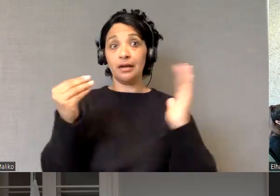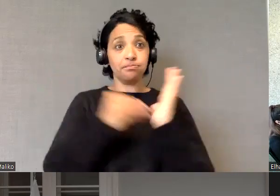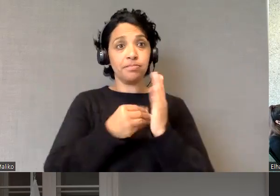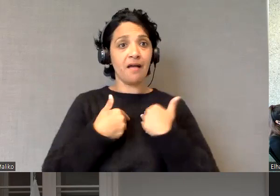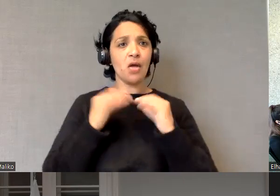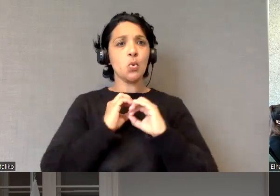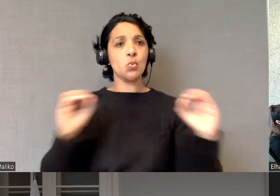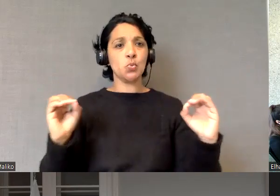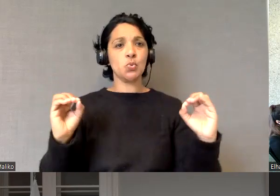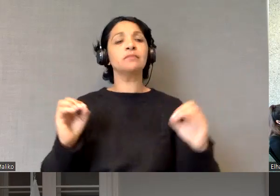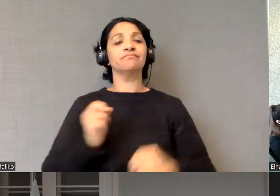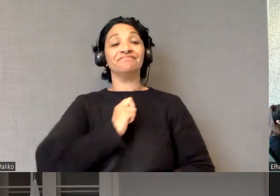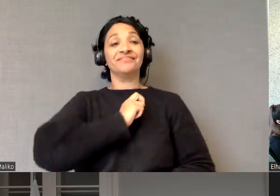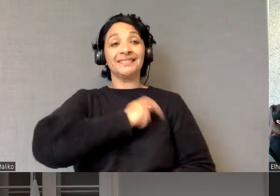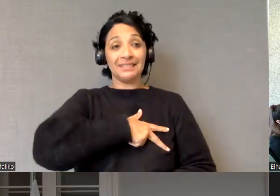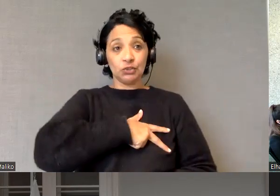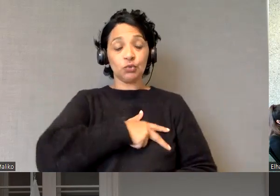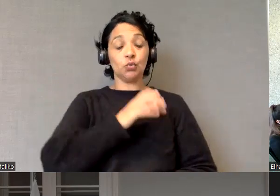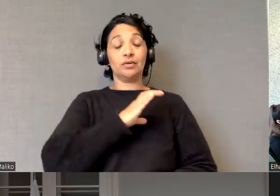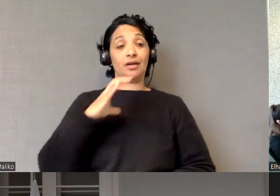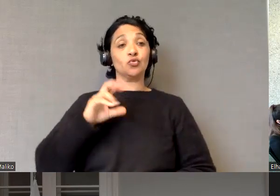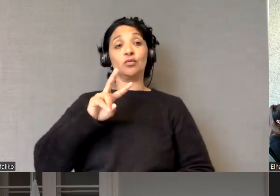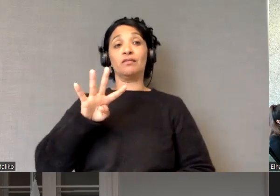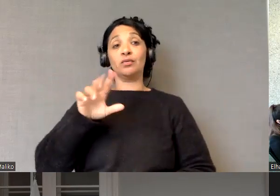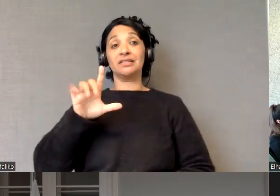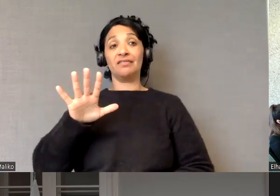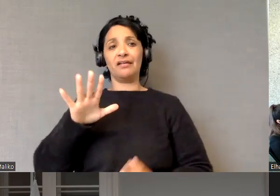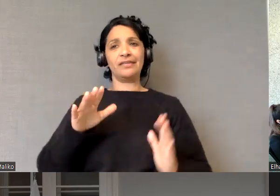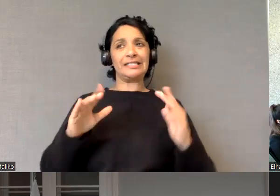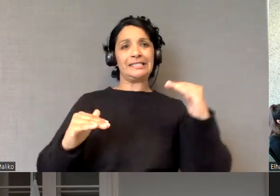the existence of Security Council Resolution 2475 has been odd but maybe they need to catch